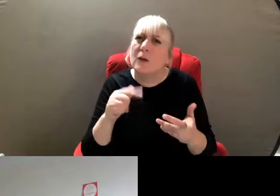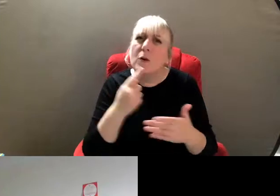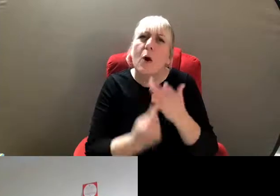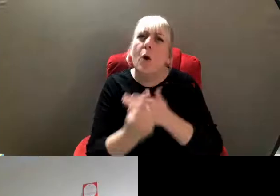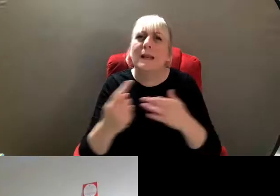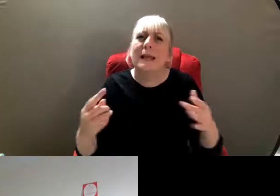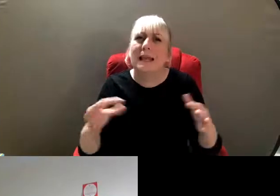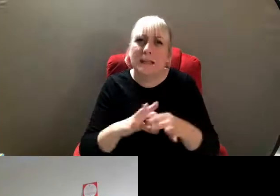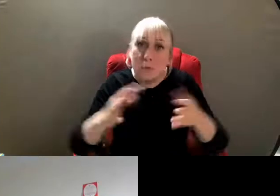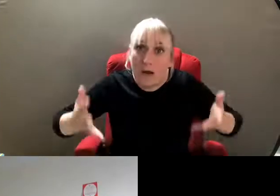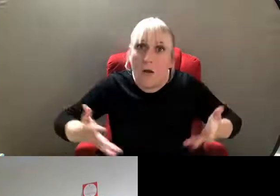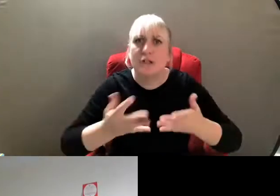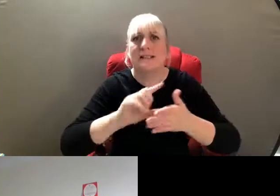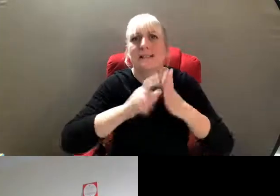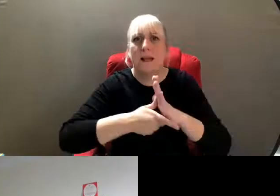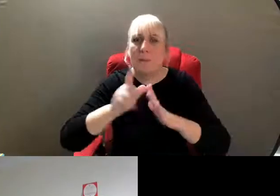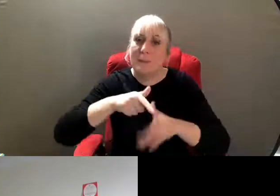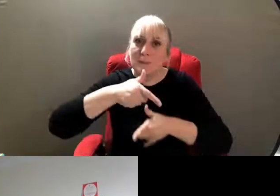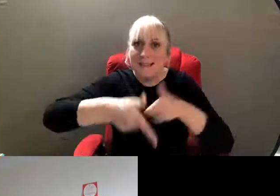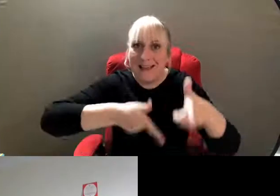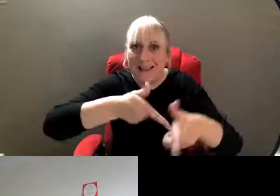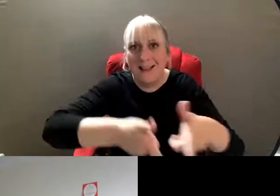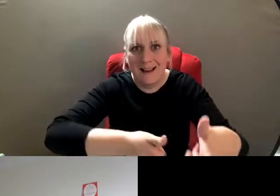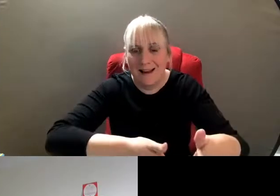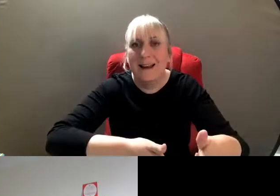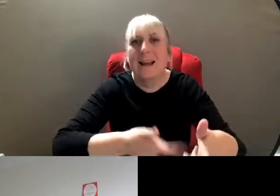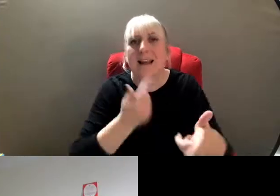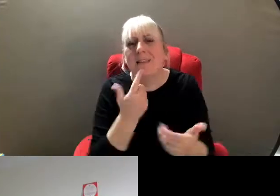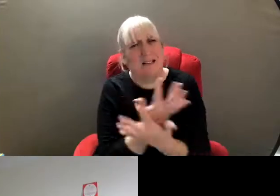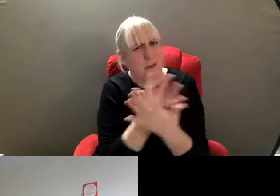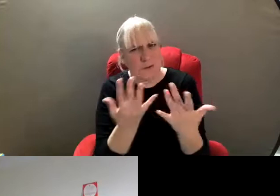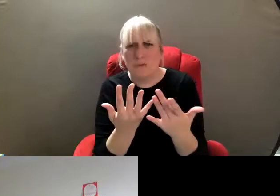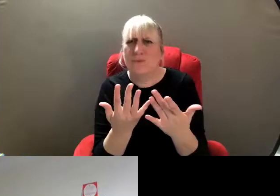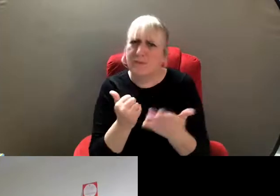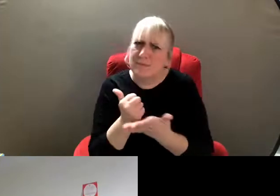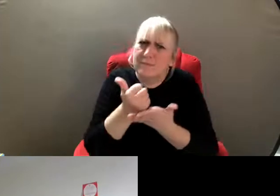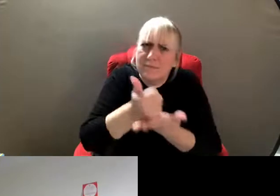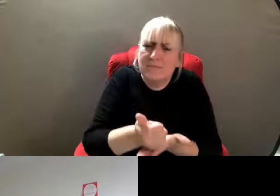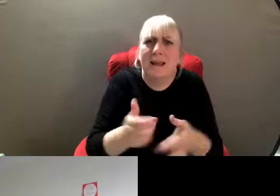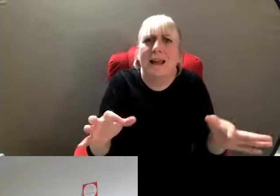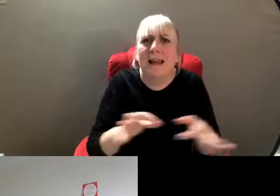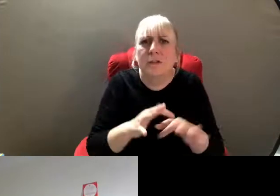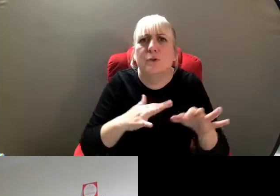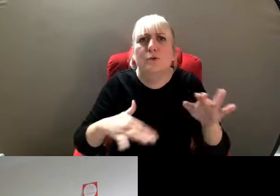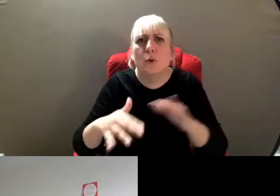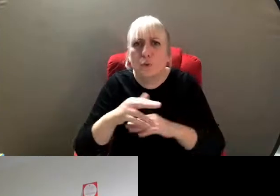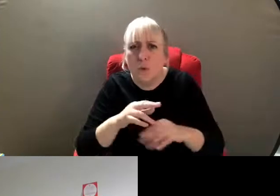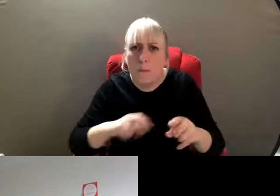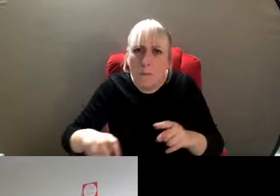for example it's because there's cross benefits of it as well in terms of social mobility um but